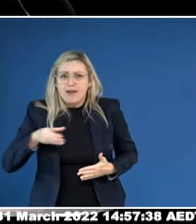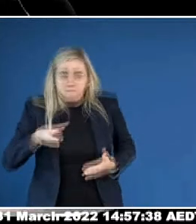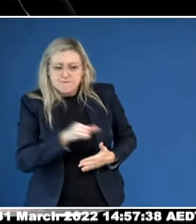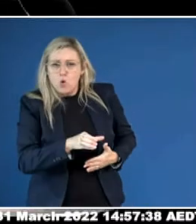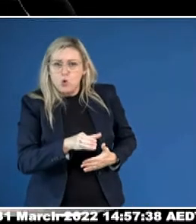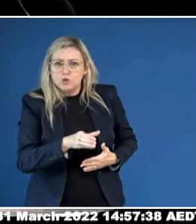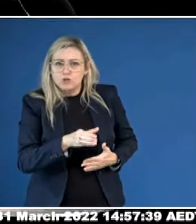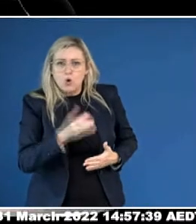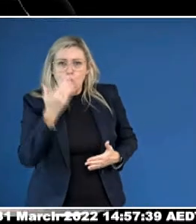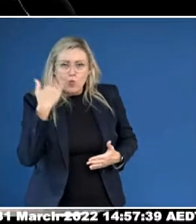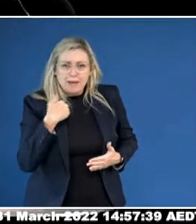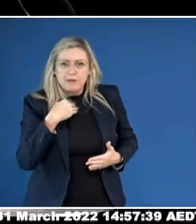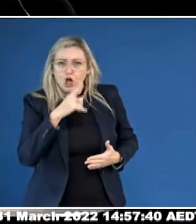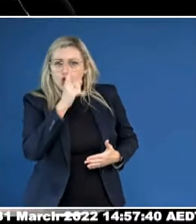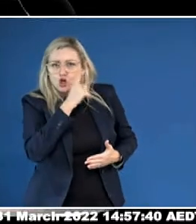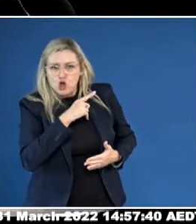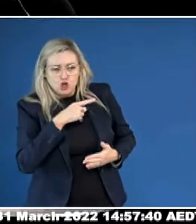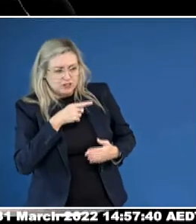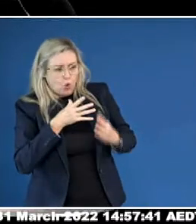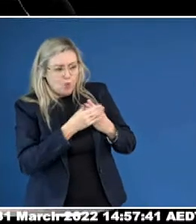with disability and girls with disability take contraception.